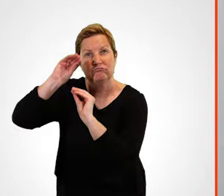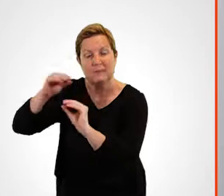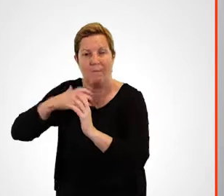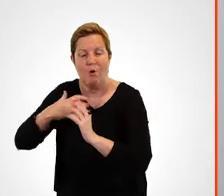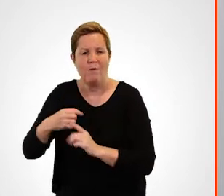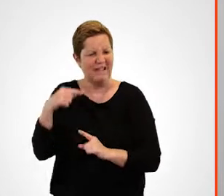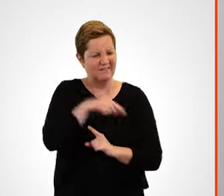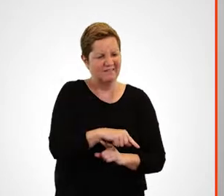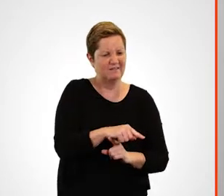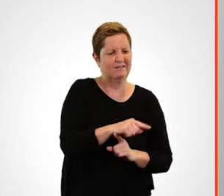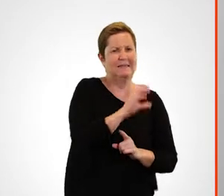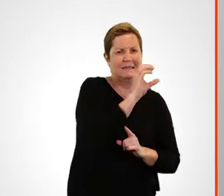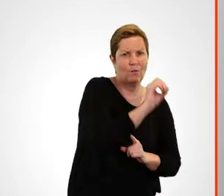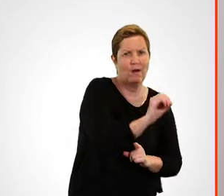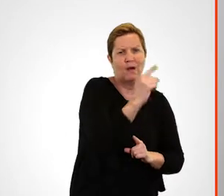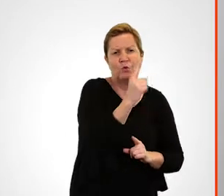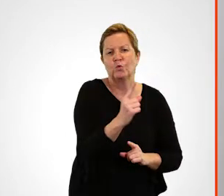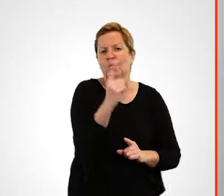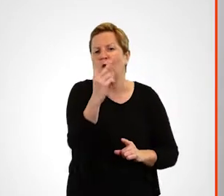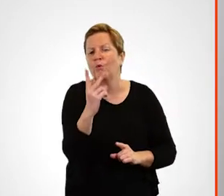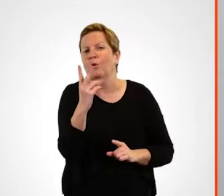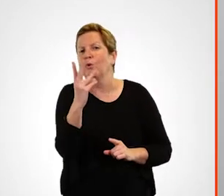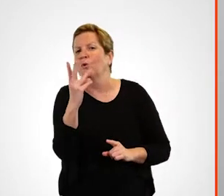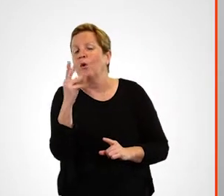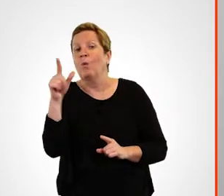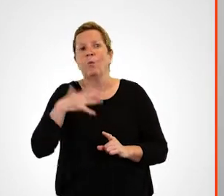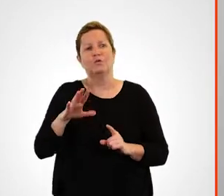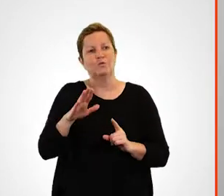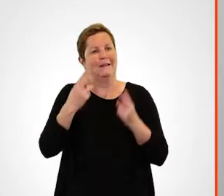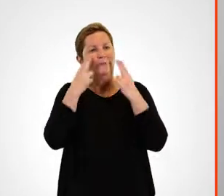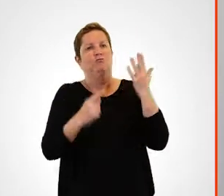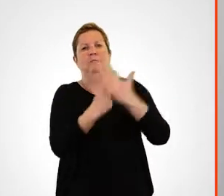we're wanting to stick to naturally occurring supports so that we use repetition,